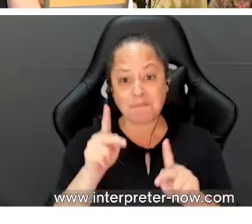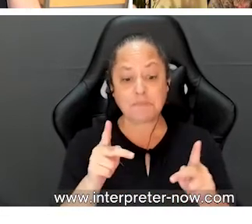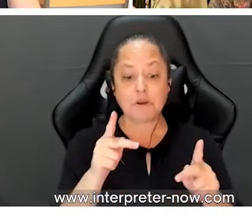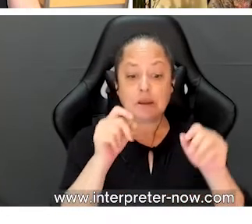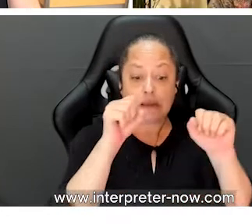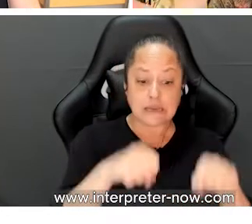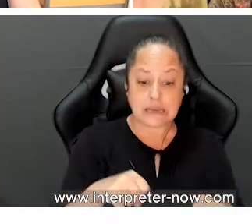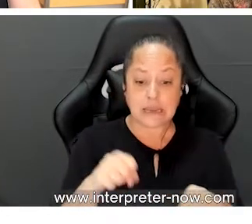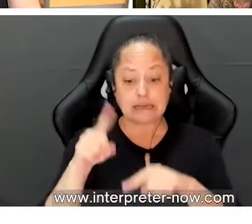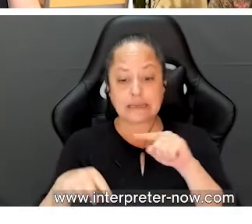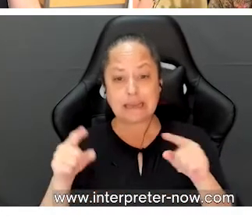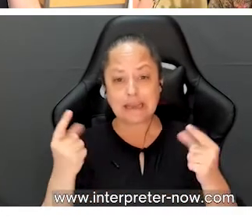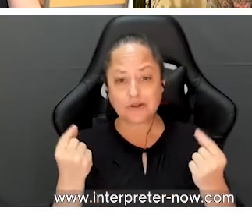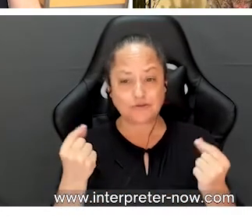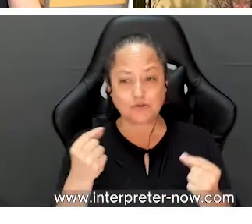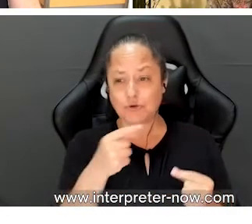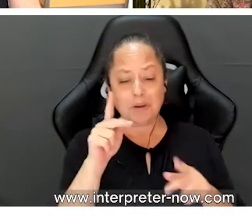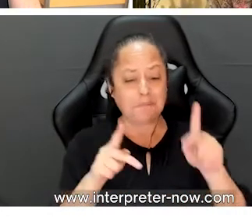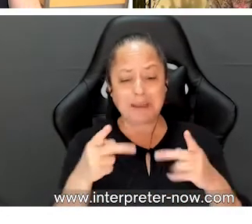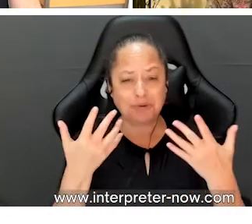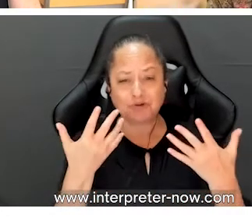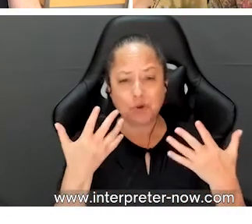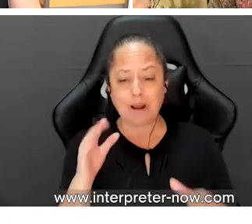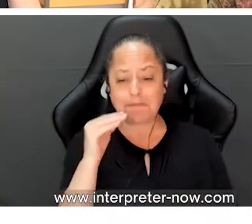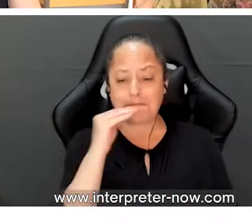People don't like to be lied to. You are listening to this. You probably don't like being lied to.